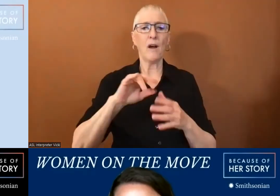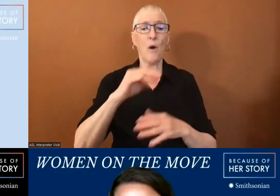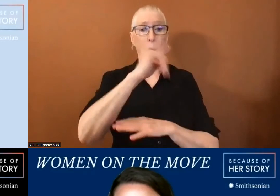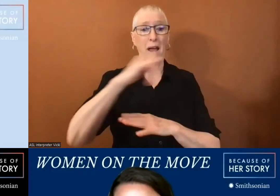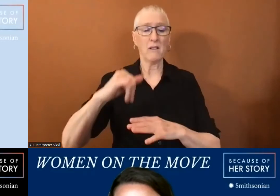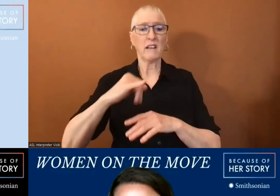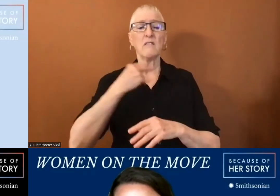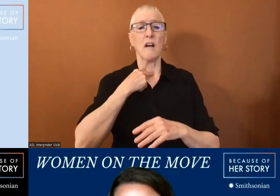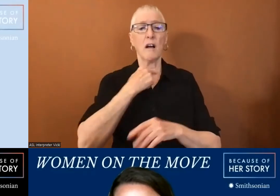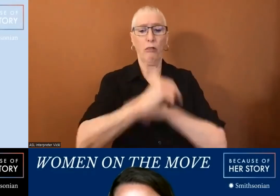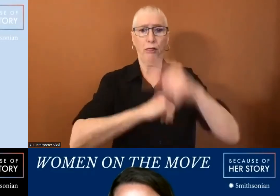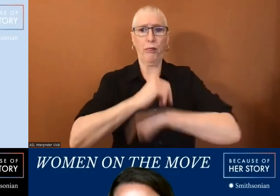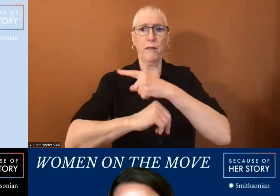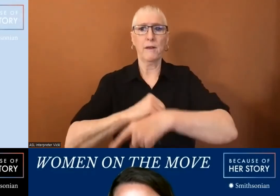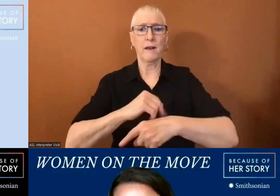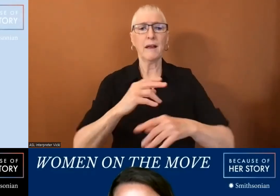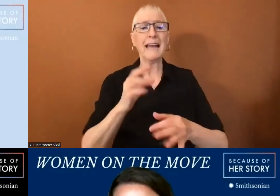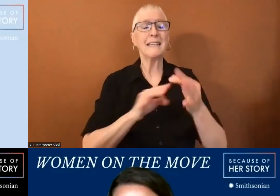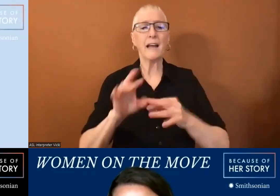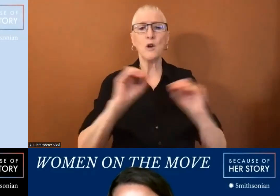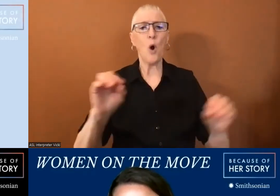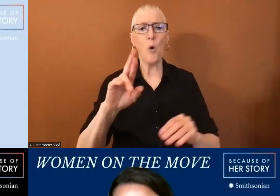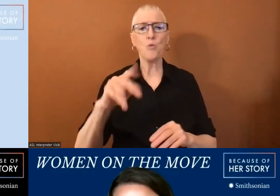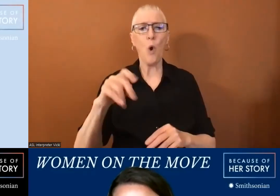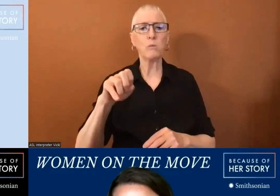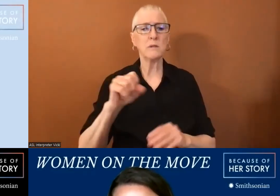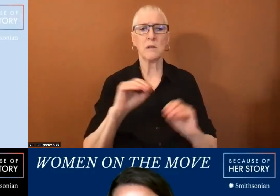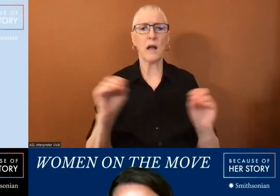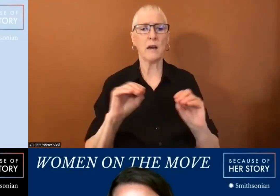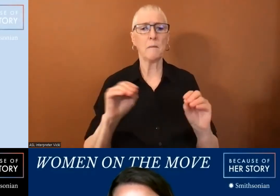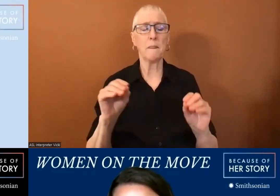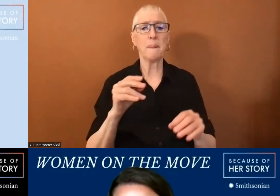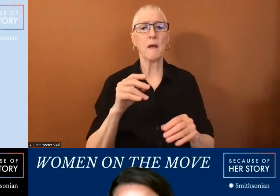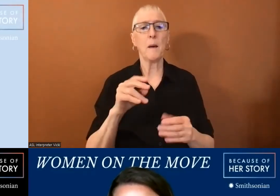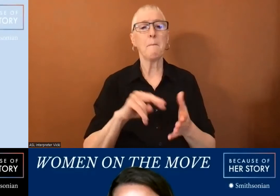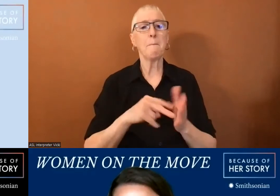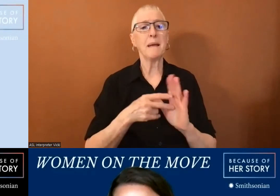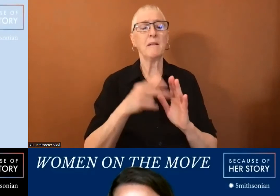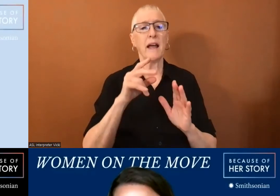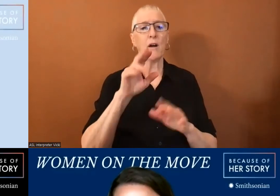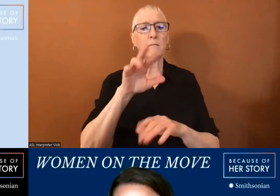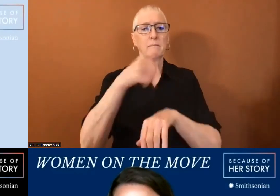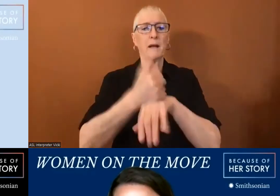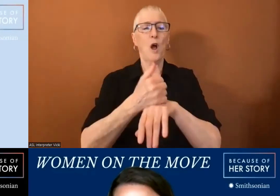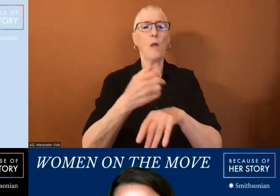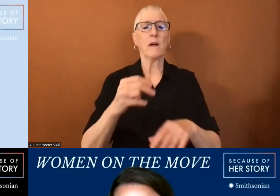um instead they don't use ropes and so basically they're mounted on the sea floor and then when the